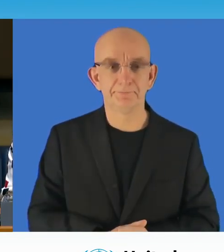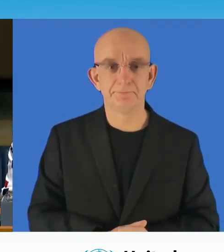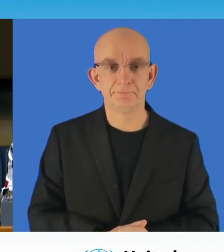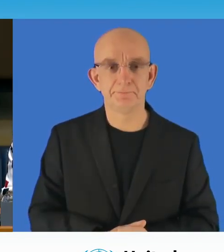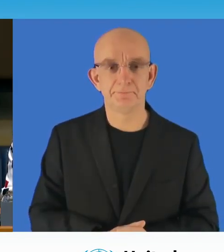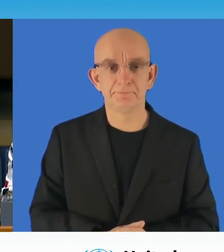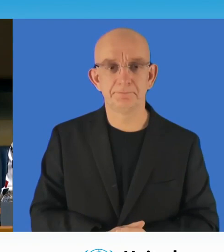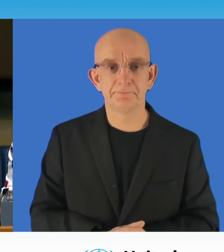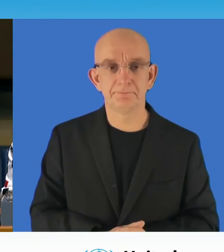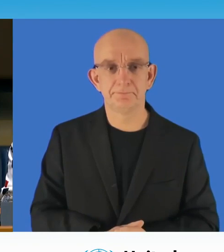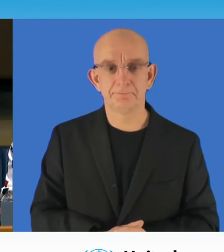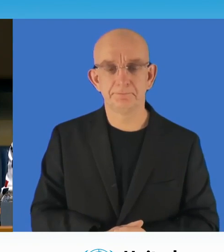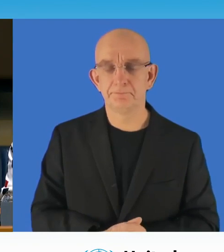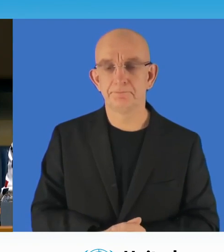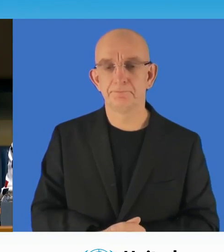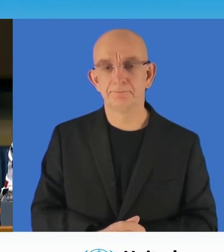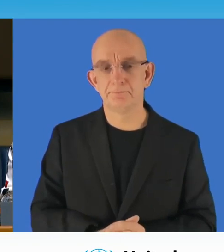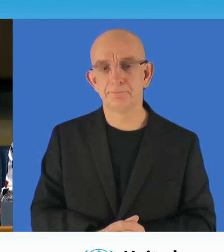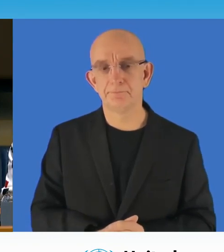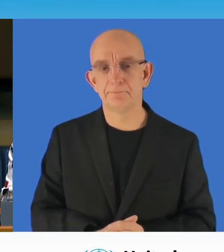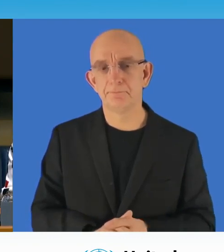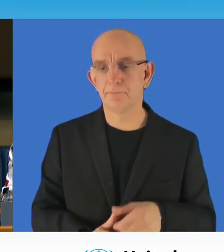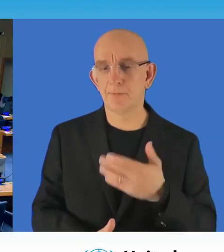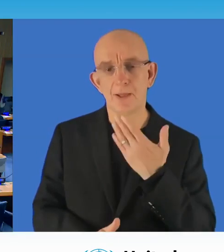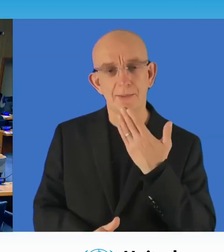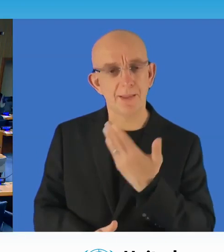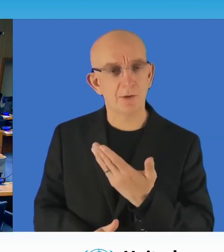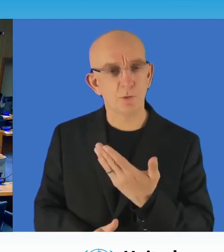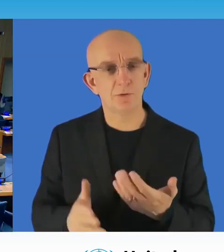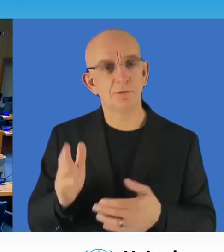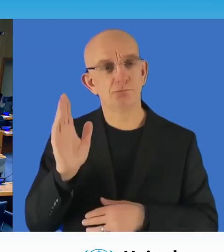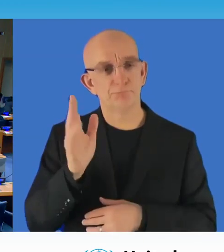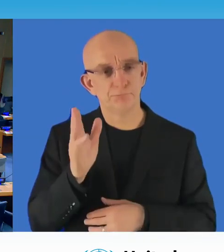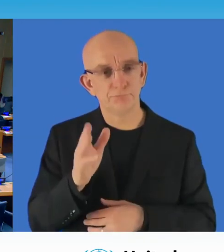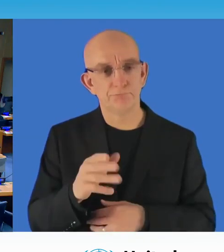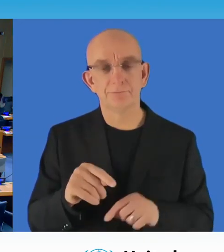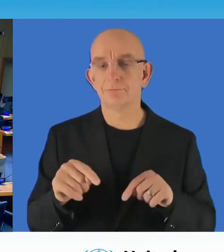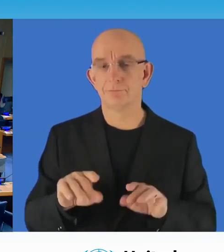for his statement and now I give the floor to the distinguished representative of Republic of Korea